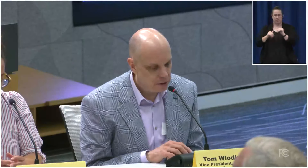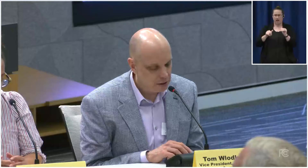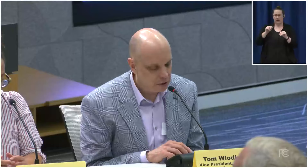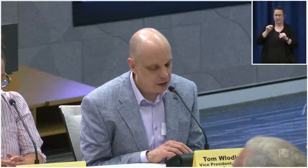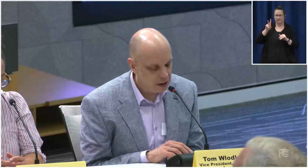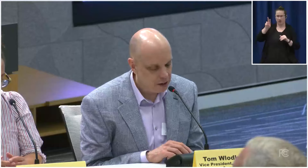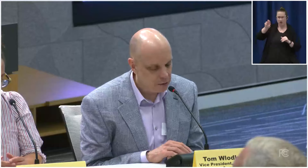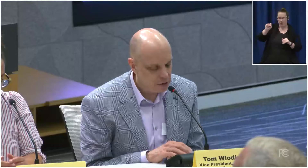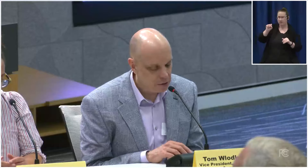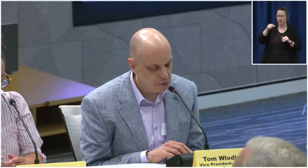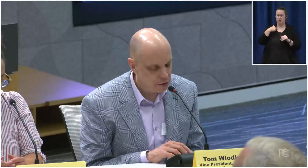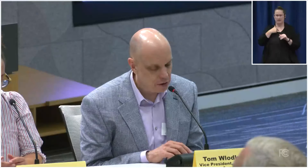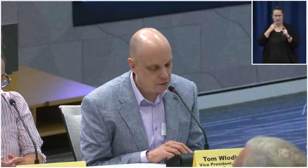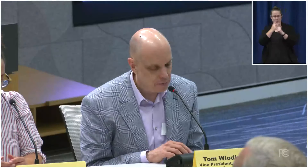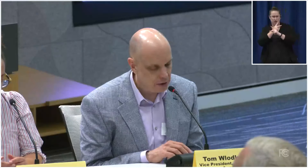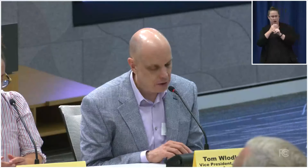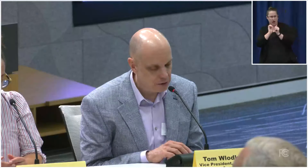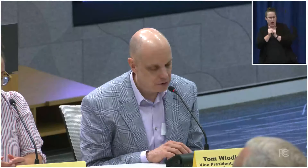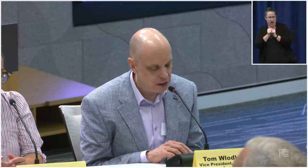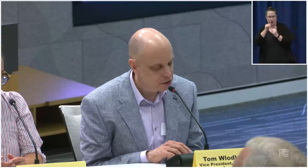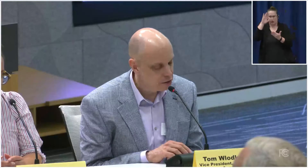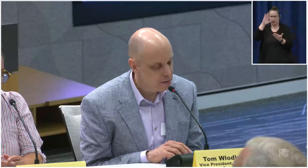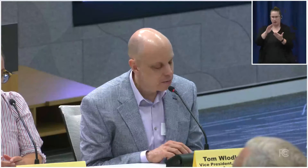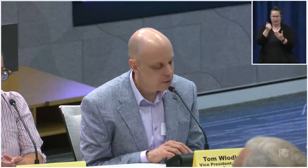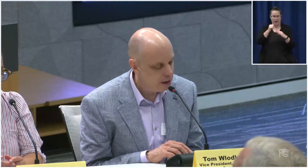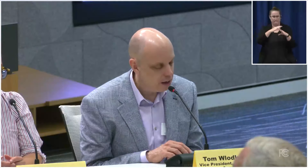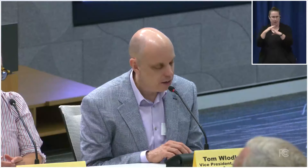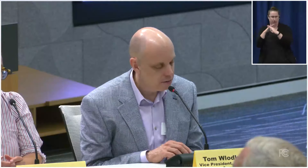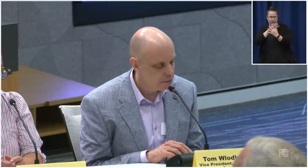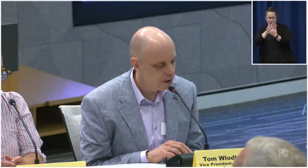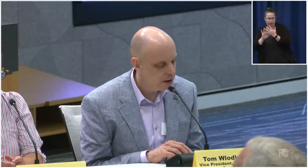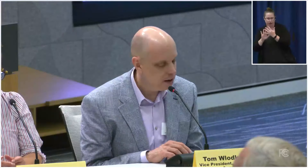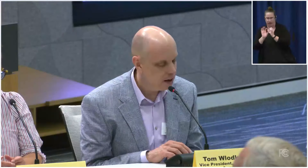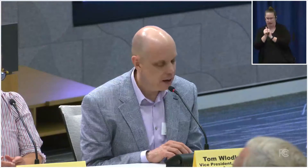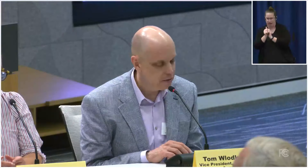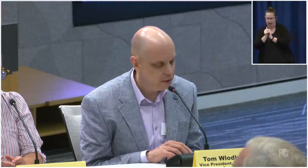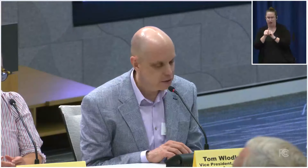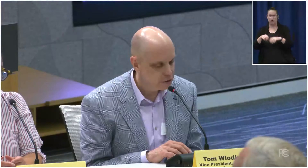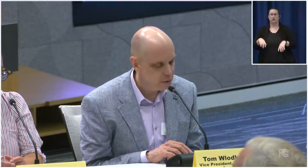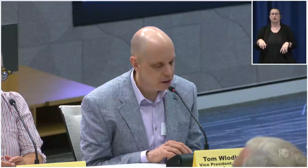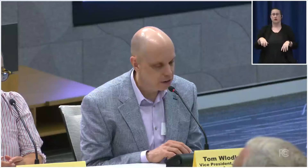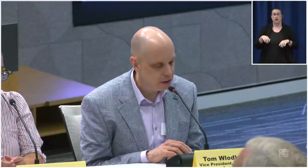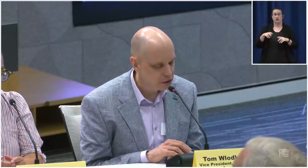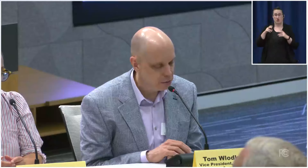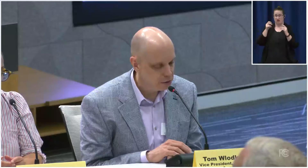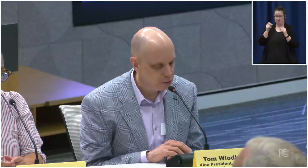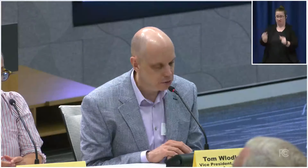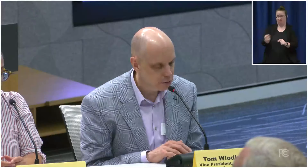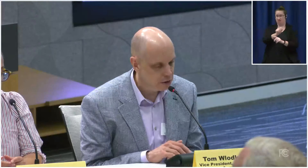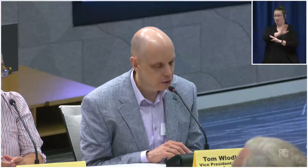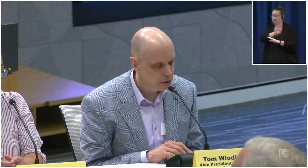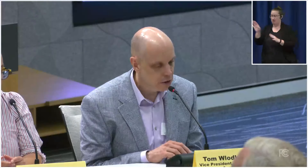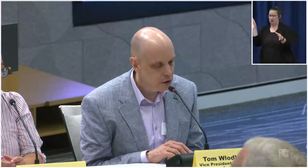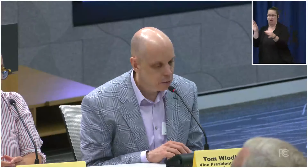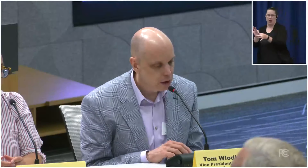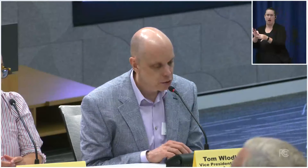TO OUR DEAF COMMUNICATIONS OUR DEAF CUSTOMER SERVICE AGENTS. THAT WAS REALLY CRITICAL FOR US. BUT IF WE WERE GOING TO MAKE